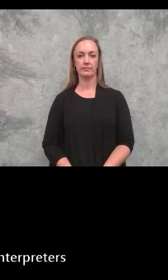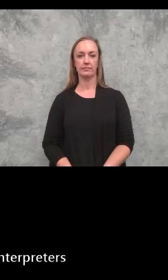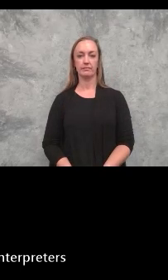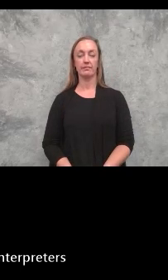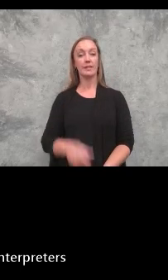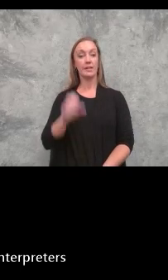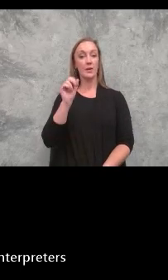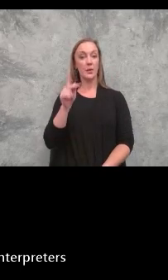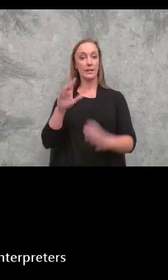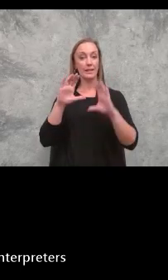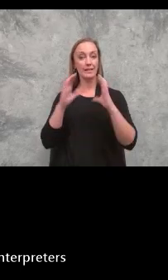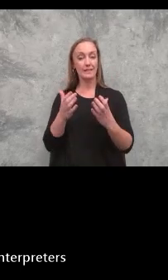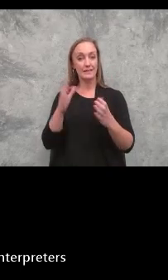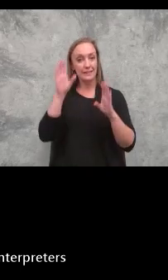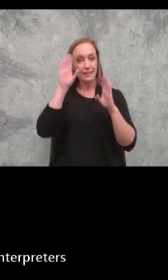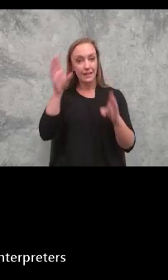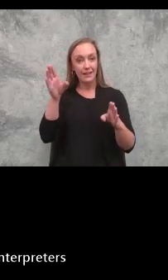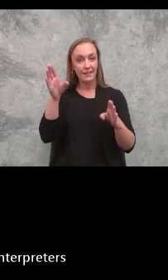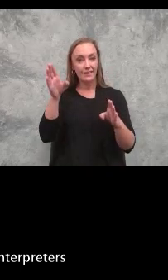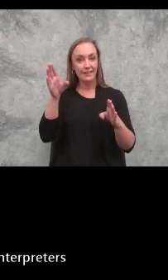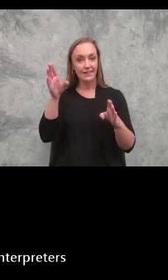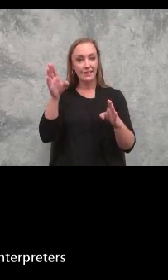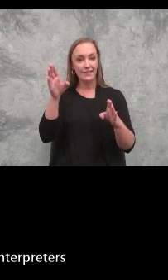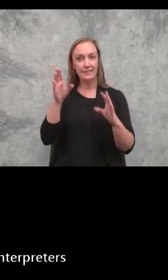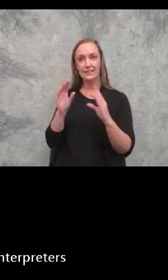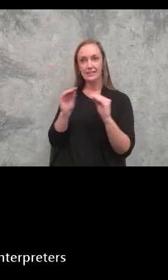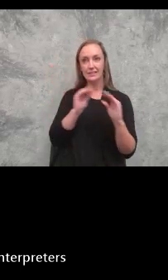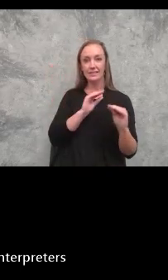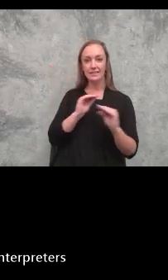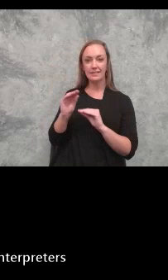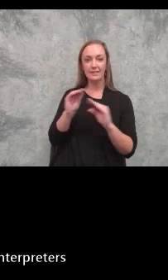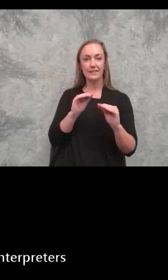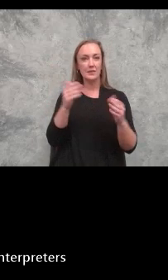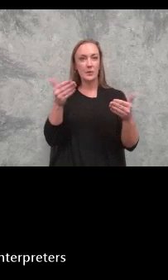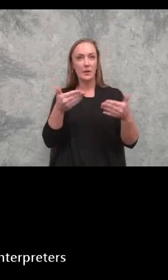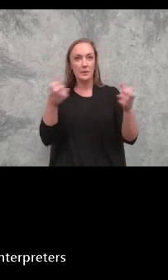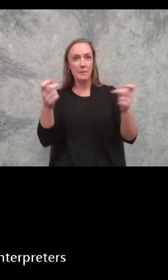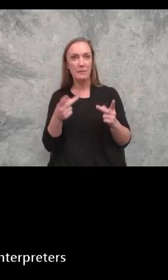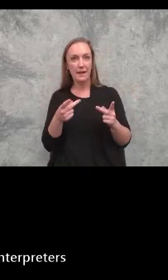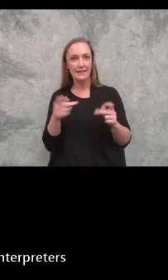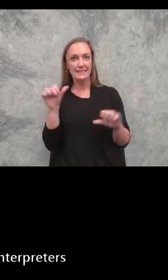“OK class, hi! Welcome back to Science.